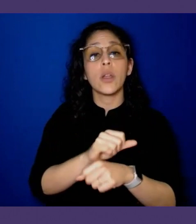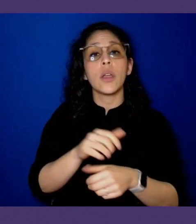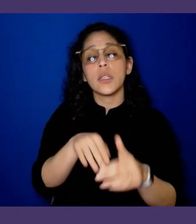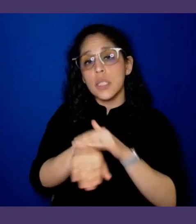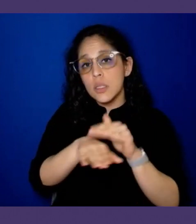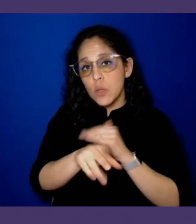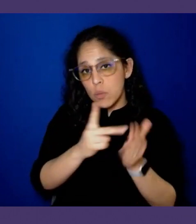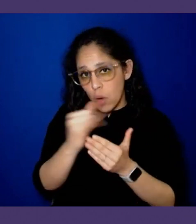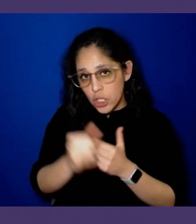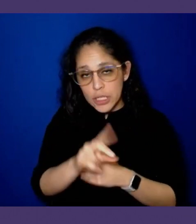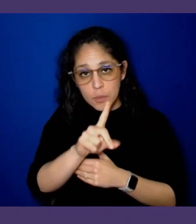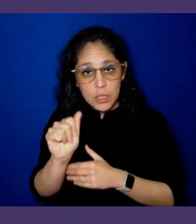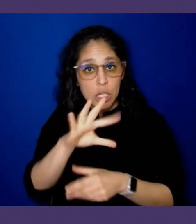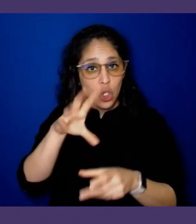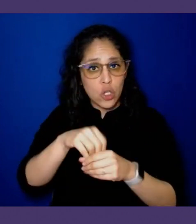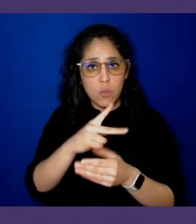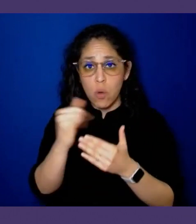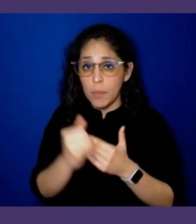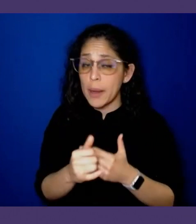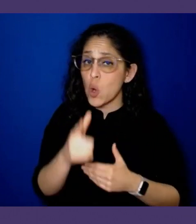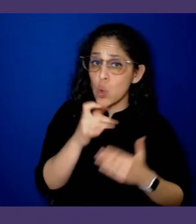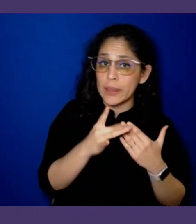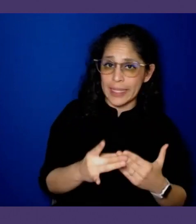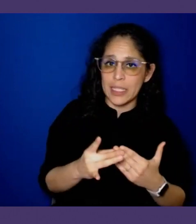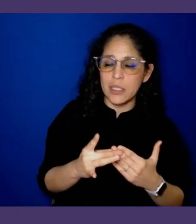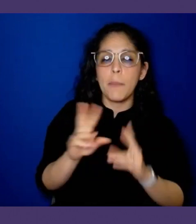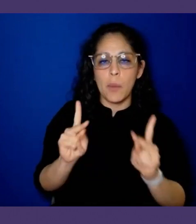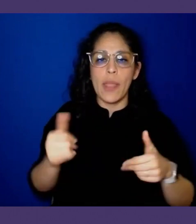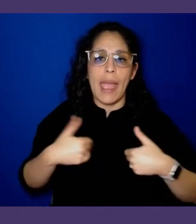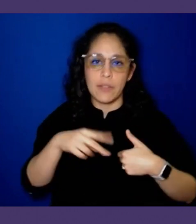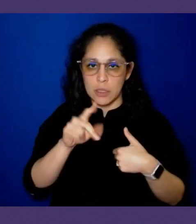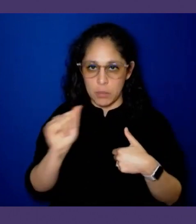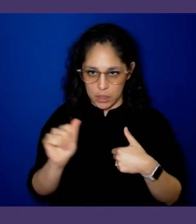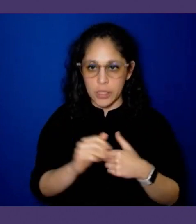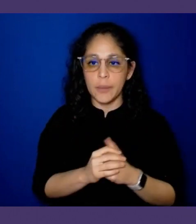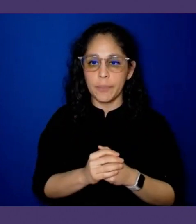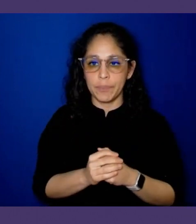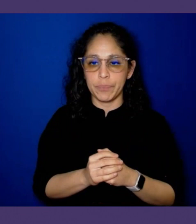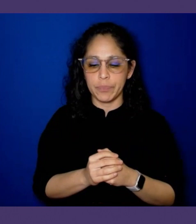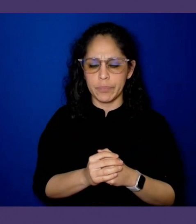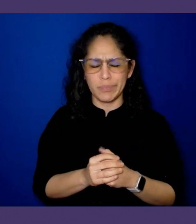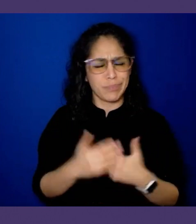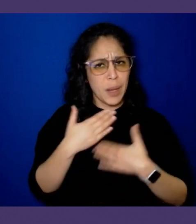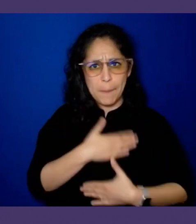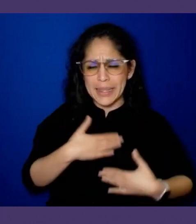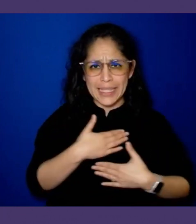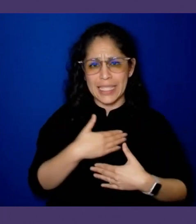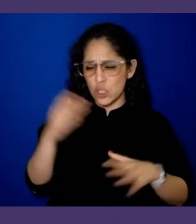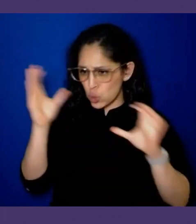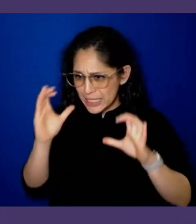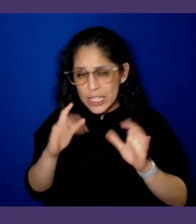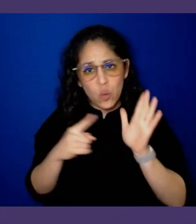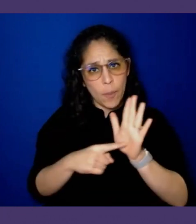should always be led by people with disabilities. We're really pleased to see good representation in our membership of people with disabilities.